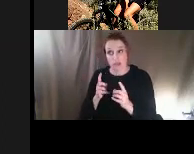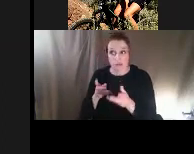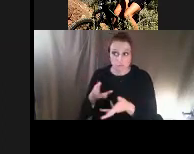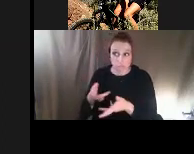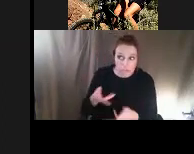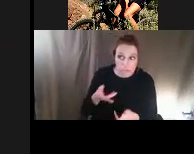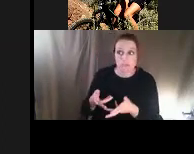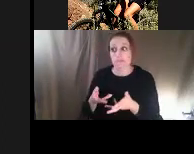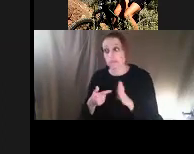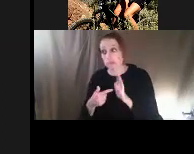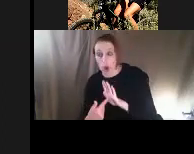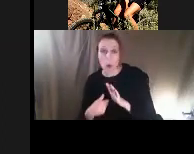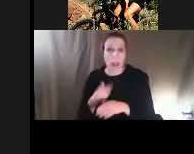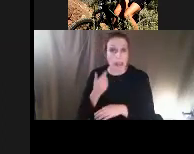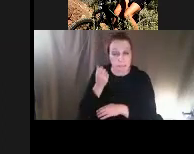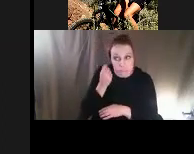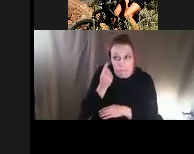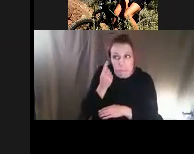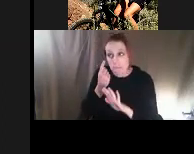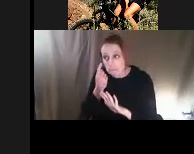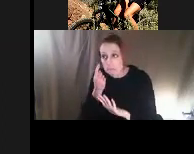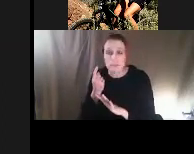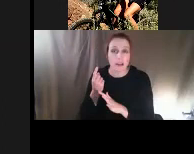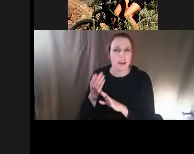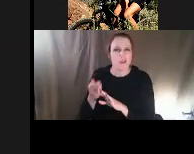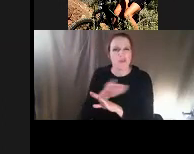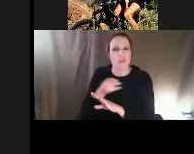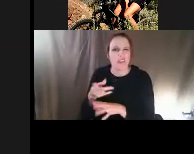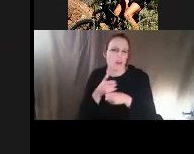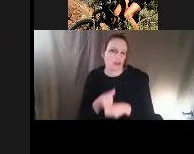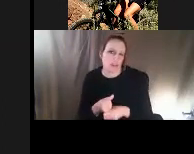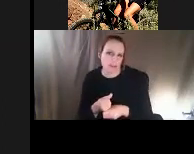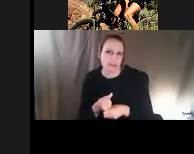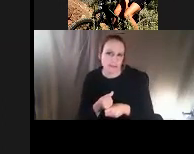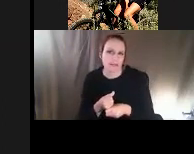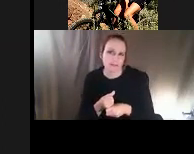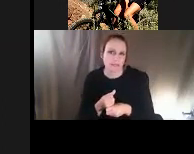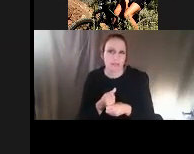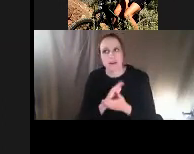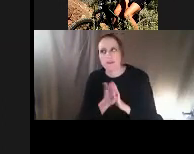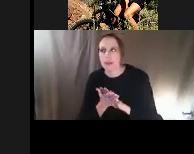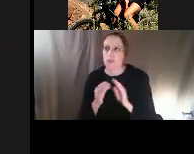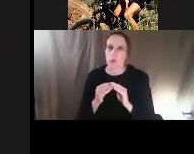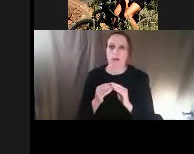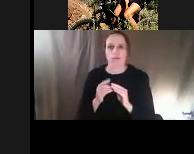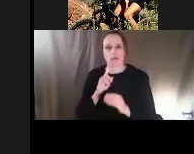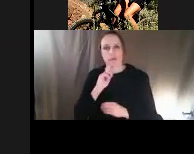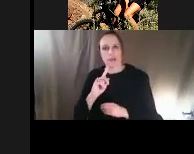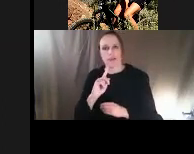of understanding before that person is going to trust you more and start being a little bit more real and genuine with you in terms of what it's